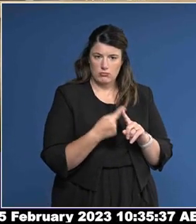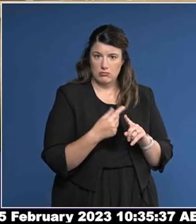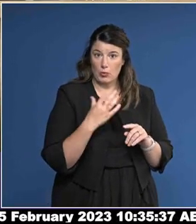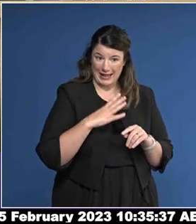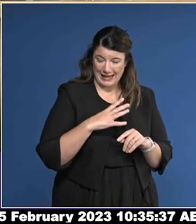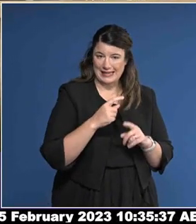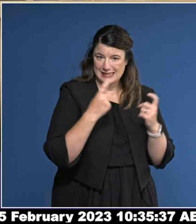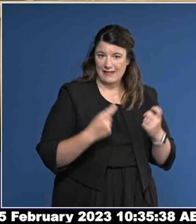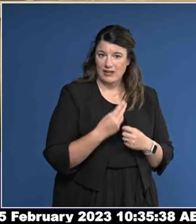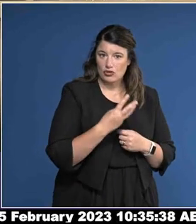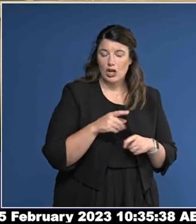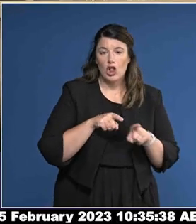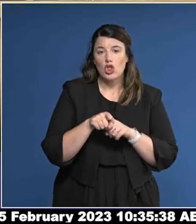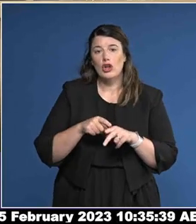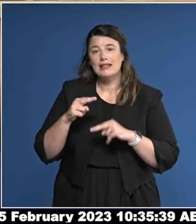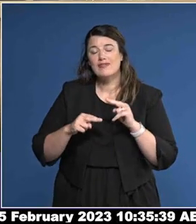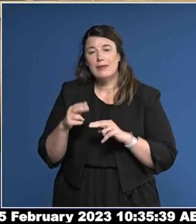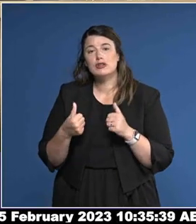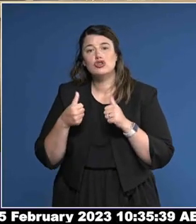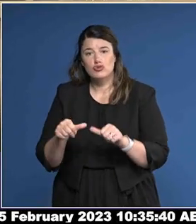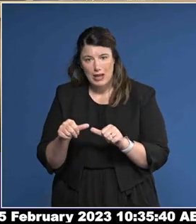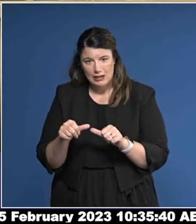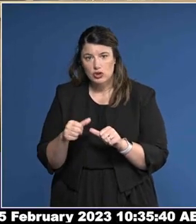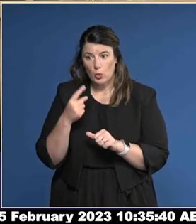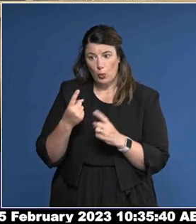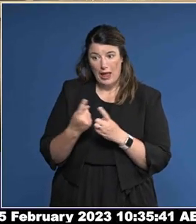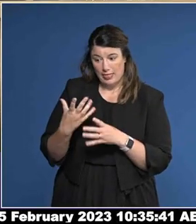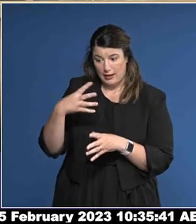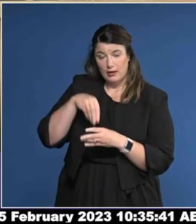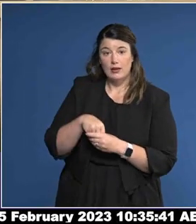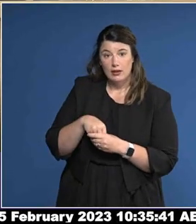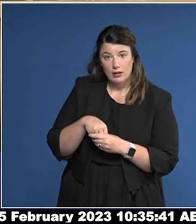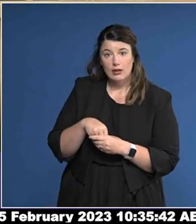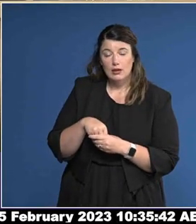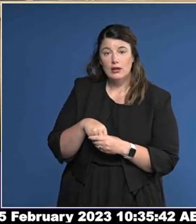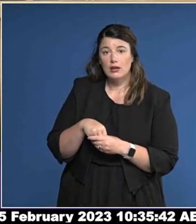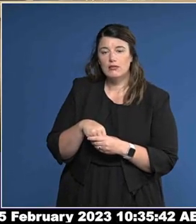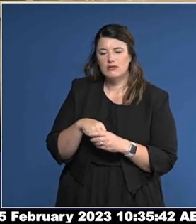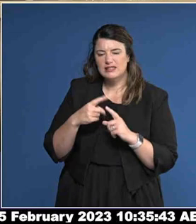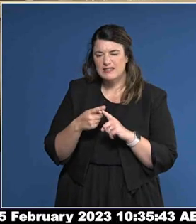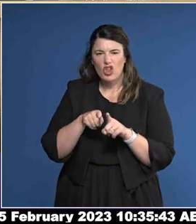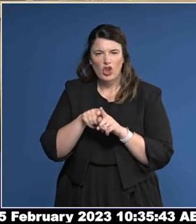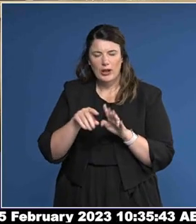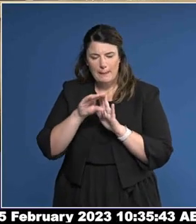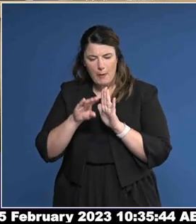The learning and development strategy in - one of the things that it incorporates, it incorporates modules that are currently part of the Certificate III.